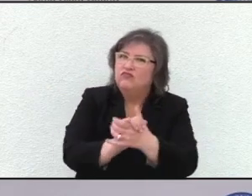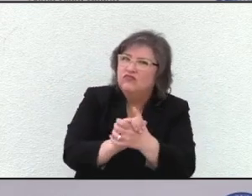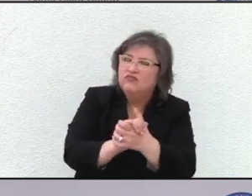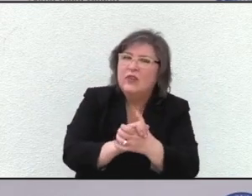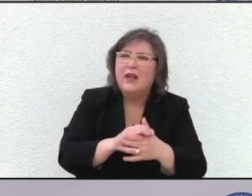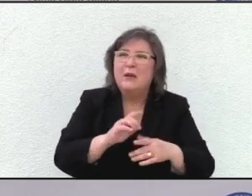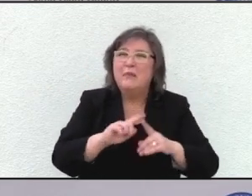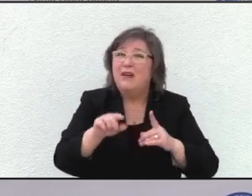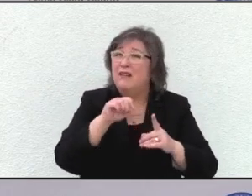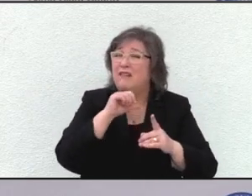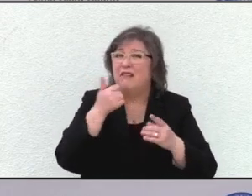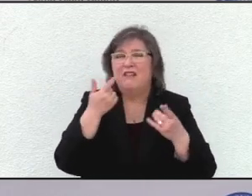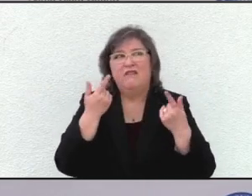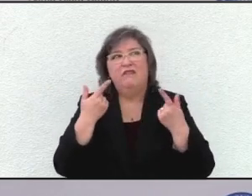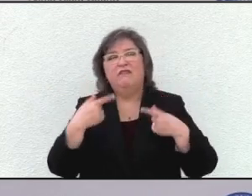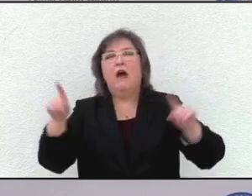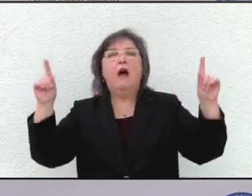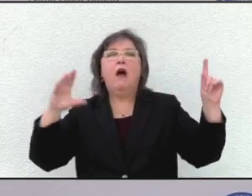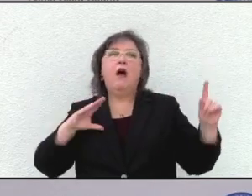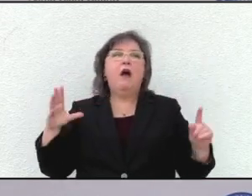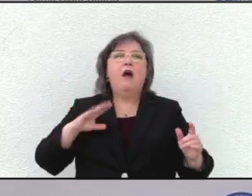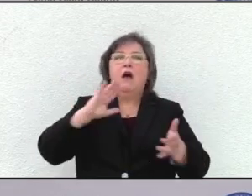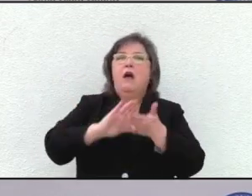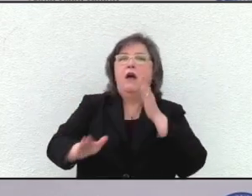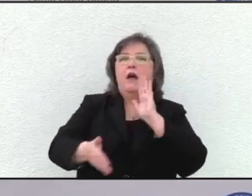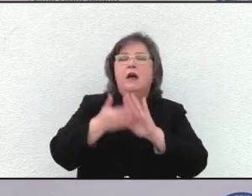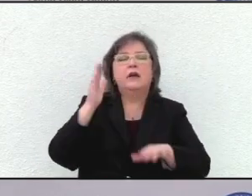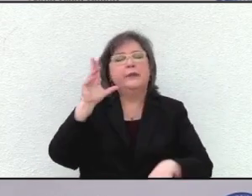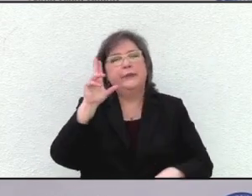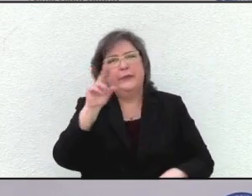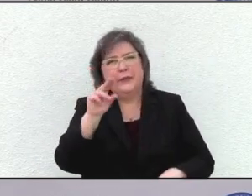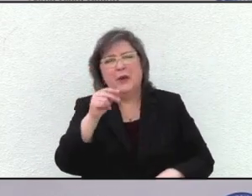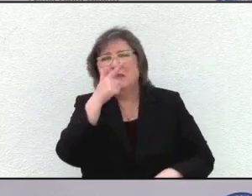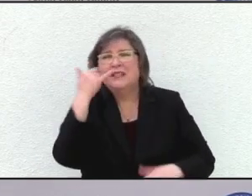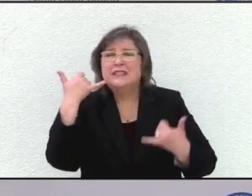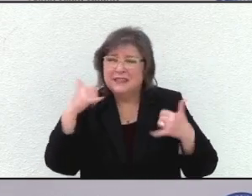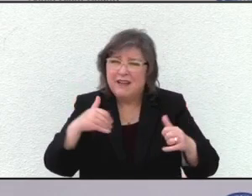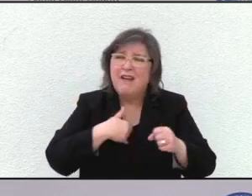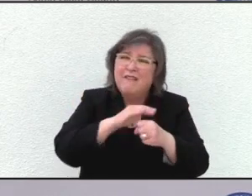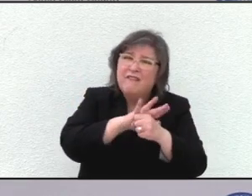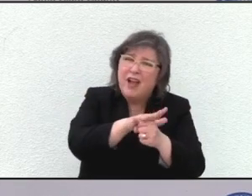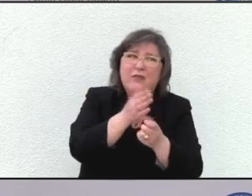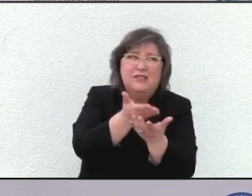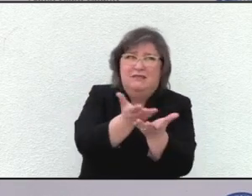here, there are variants, and we haven't all been vaccinated. We can only continue to move